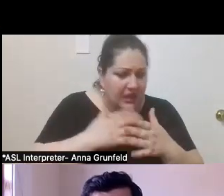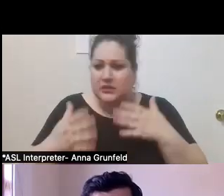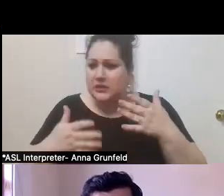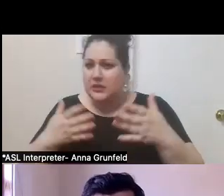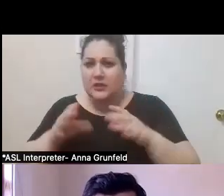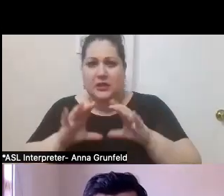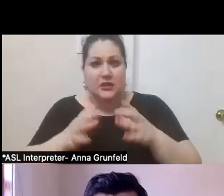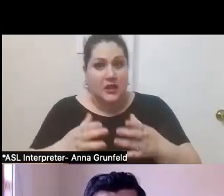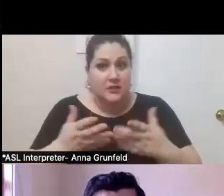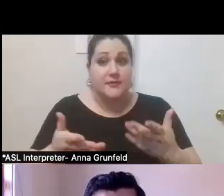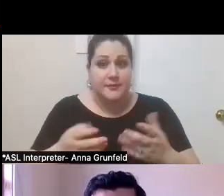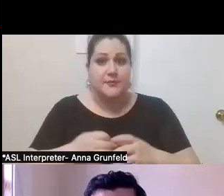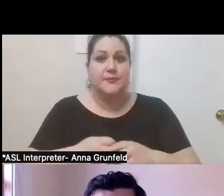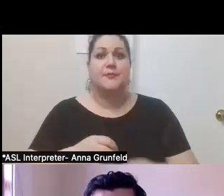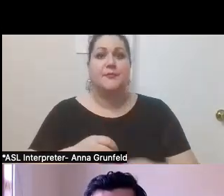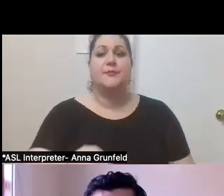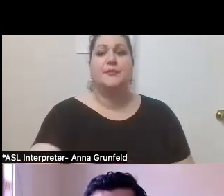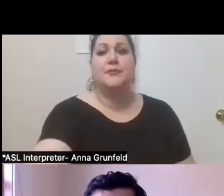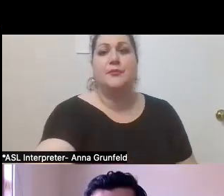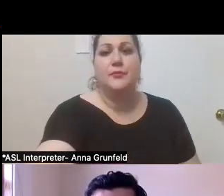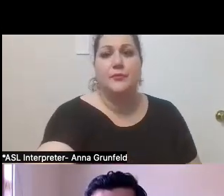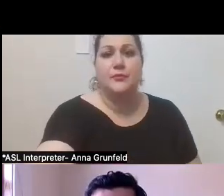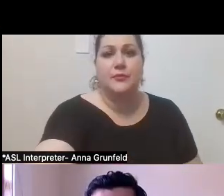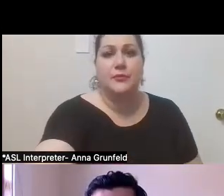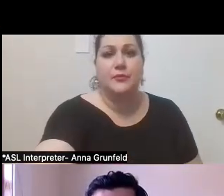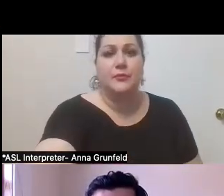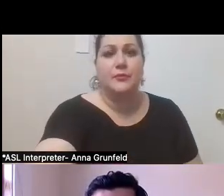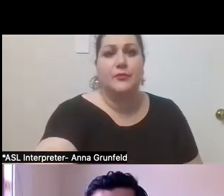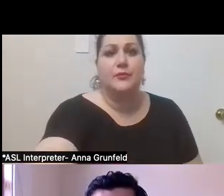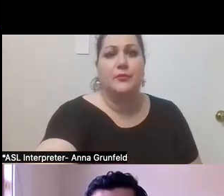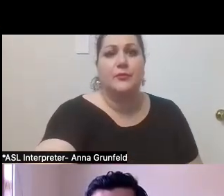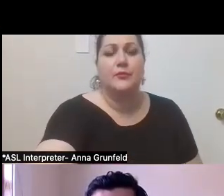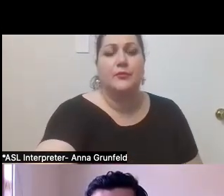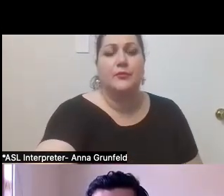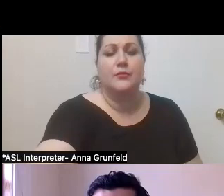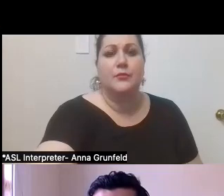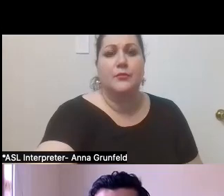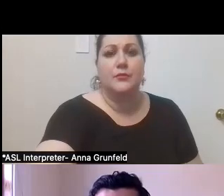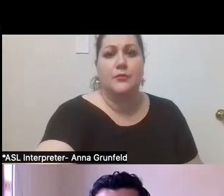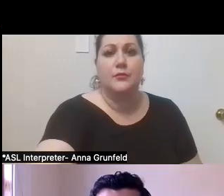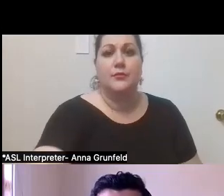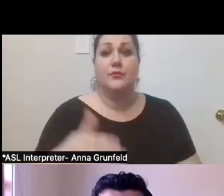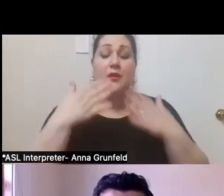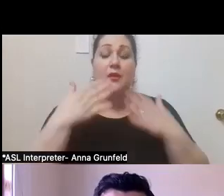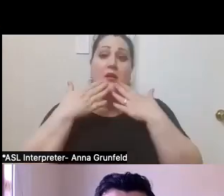Thankfully I improved so much and about a year later I was sort of simulating